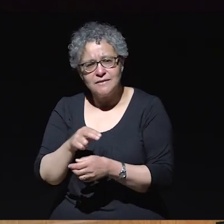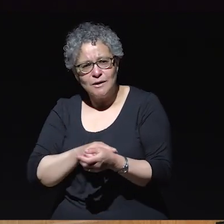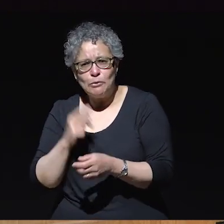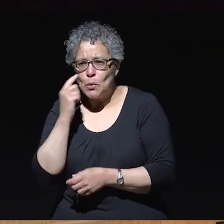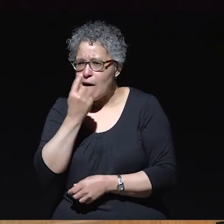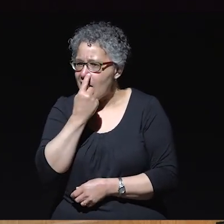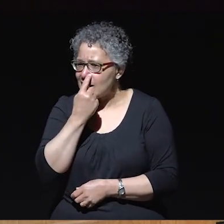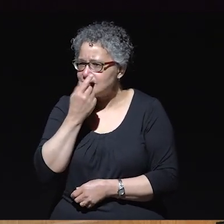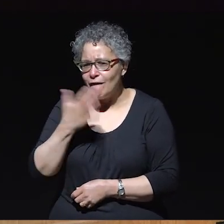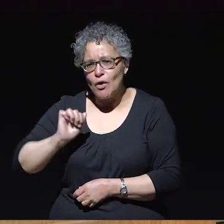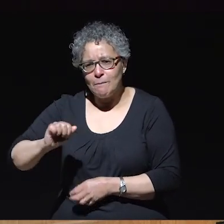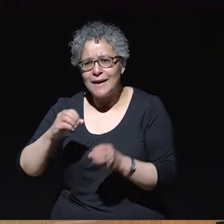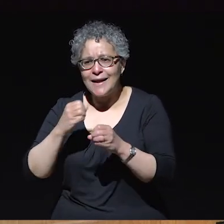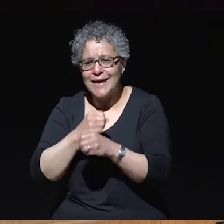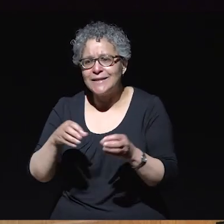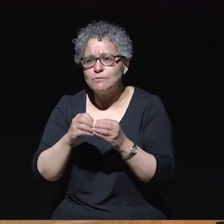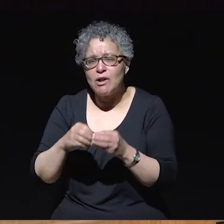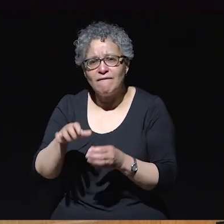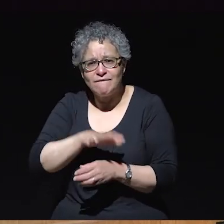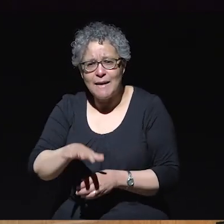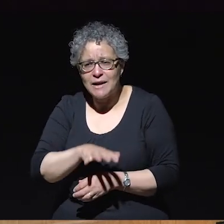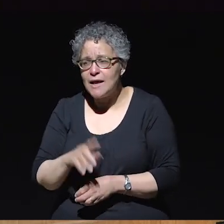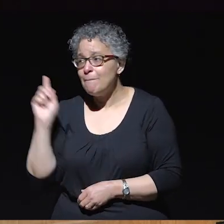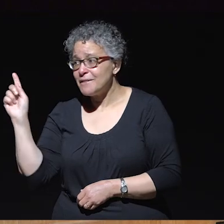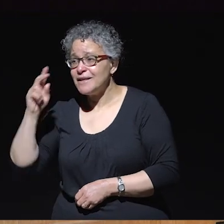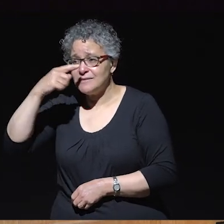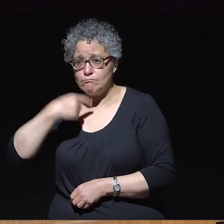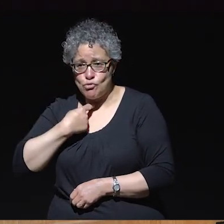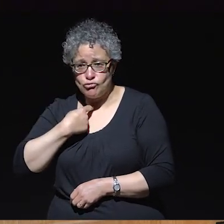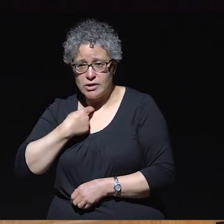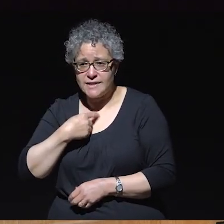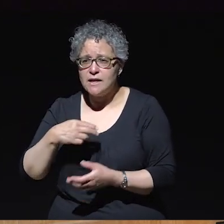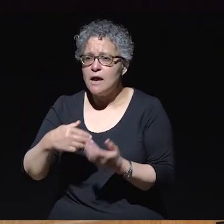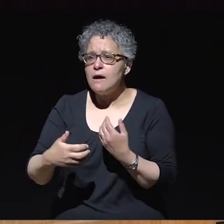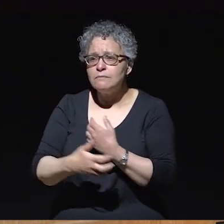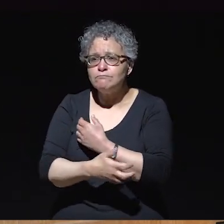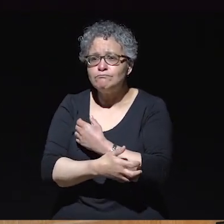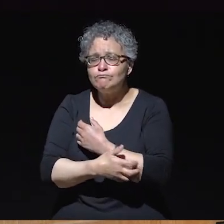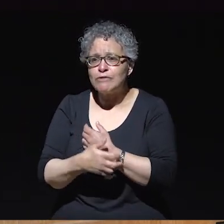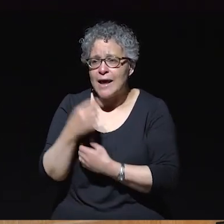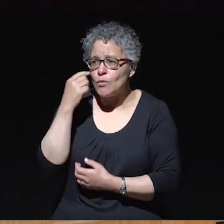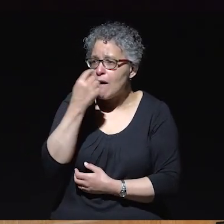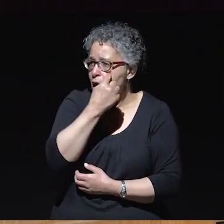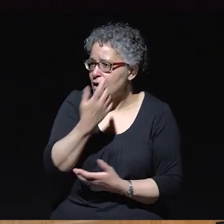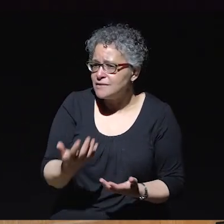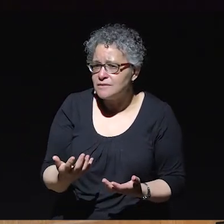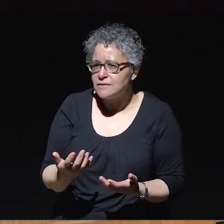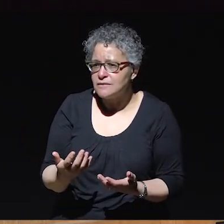And the Blue Boy himself has brown eyes. Now, this may not matter. I don't think their face structures look entirely similar,